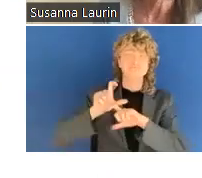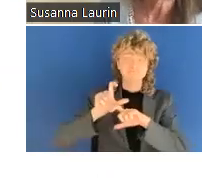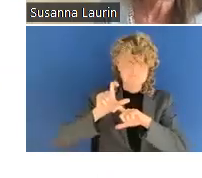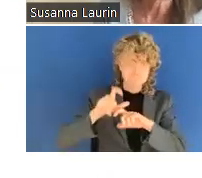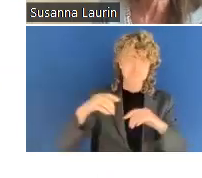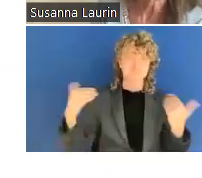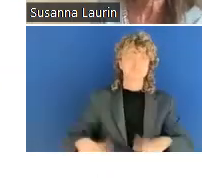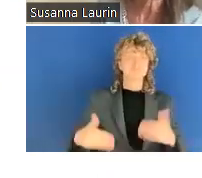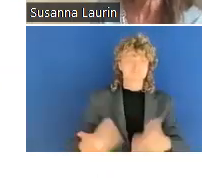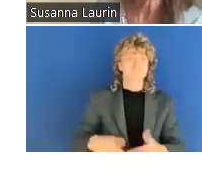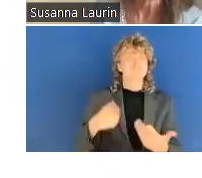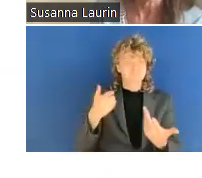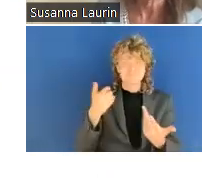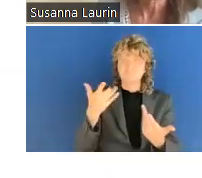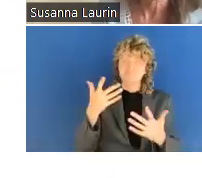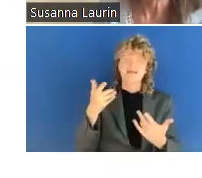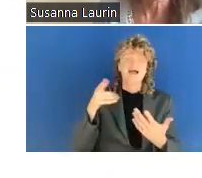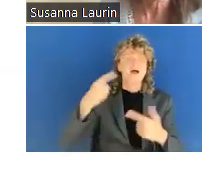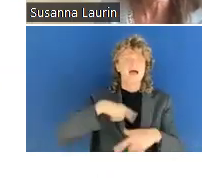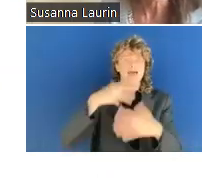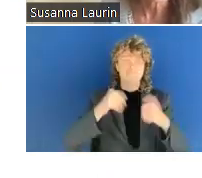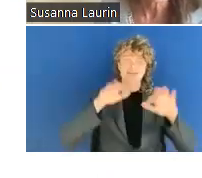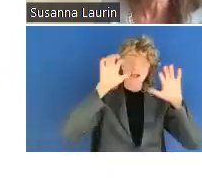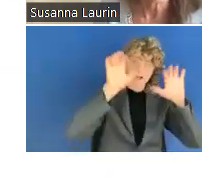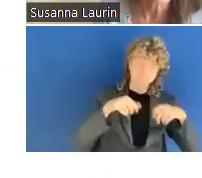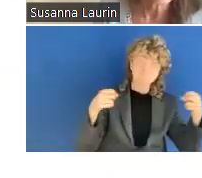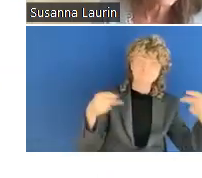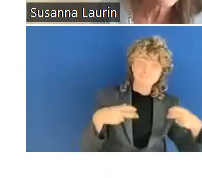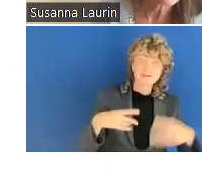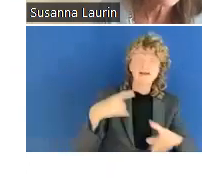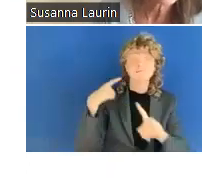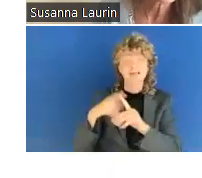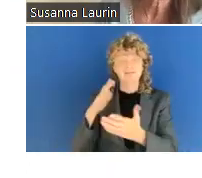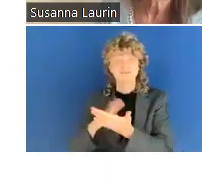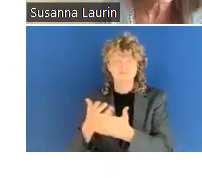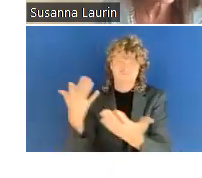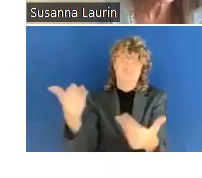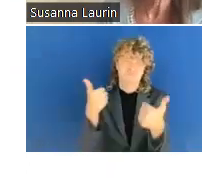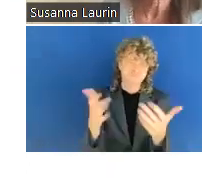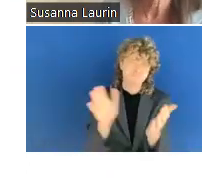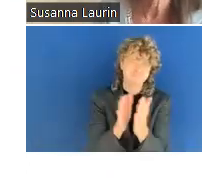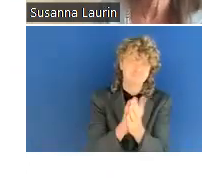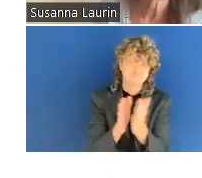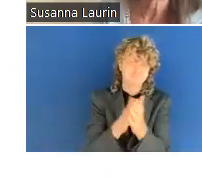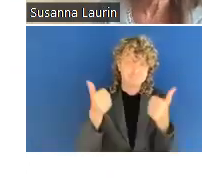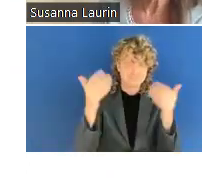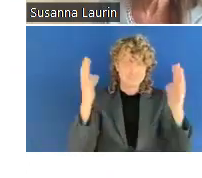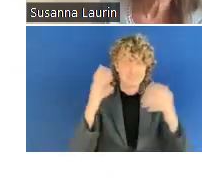And everyone else who has helped us working with this. Of course fantastic speakers, panelists, the team in